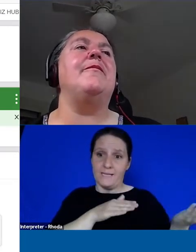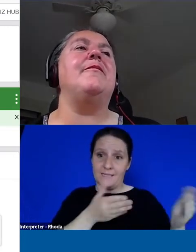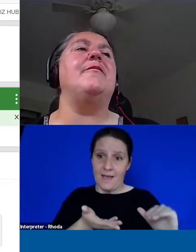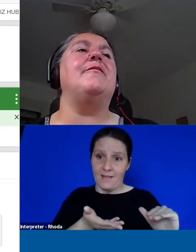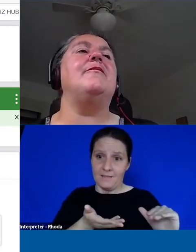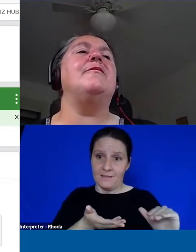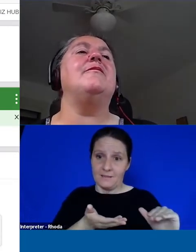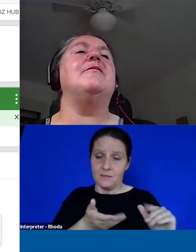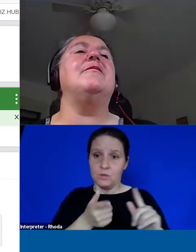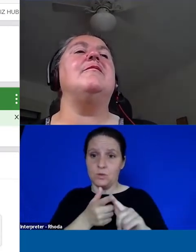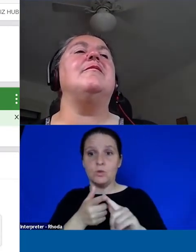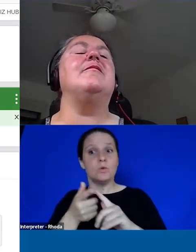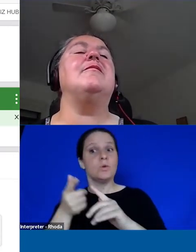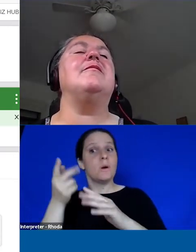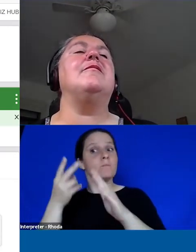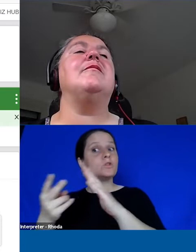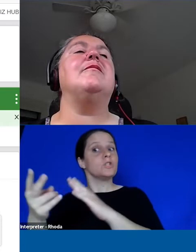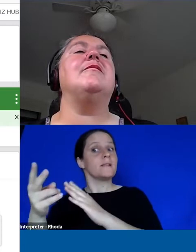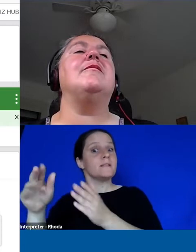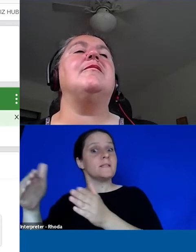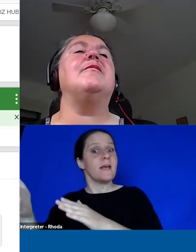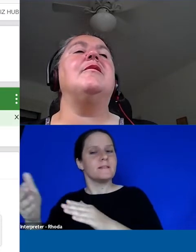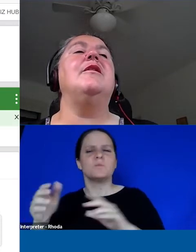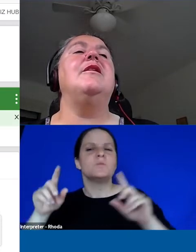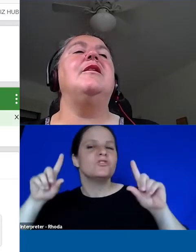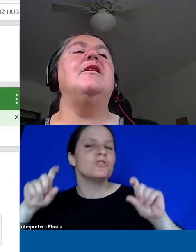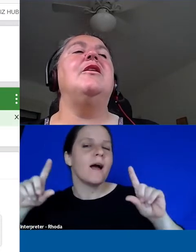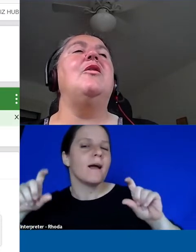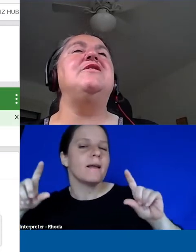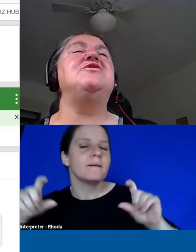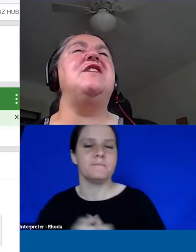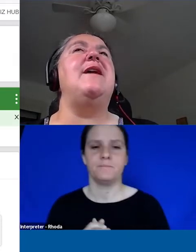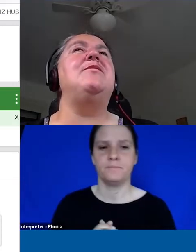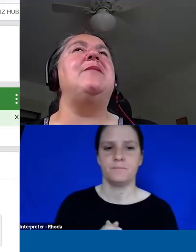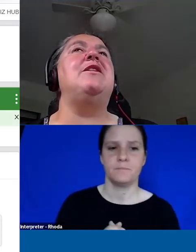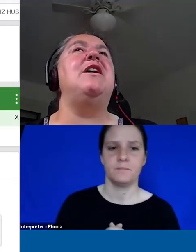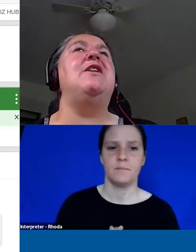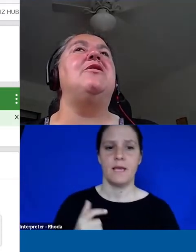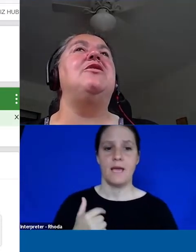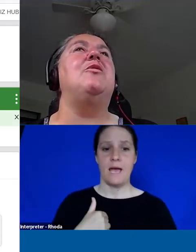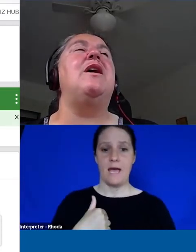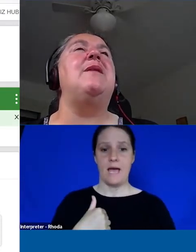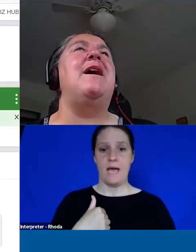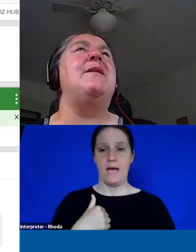[Screen Reader] More scenario information link, clickable. Oh, I just tabbed, and I don't even know where I'm at.